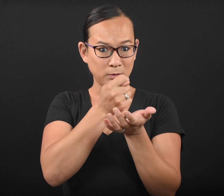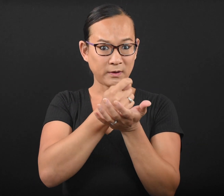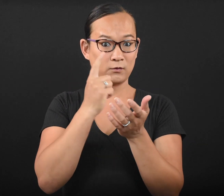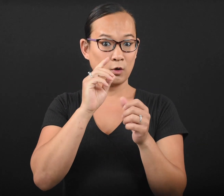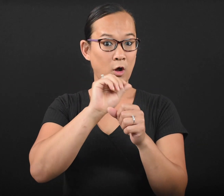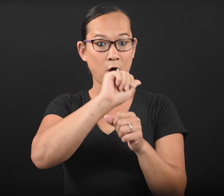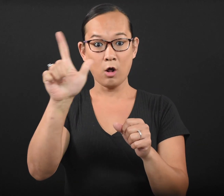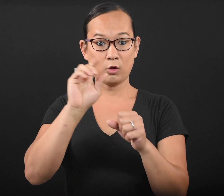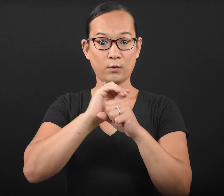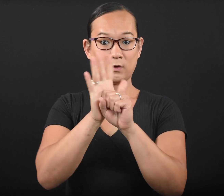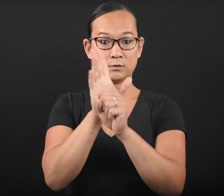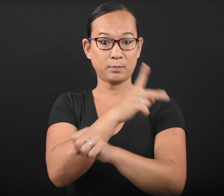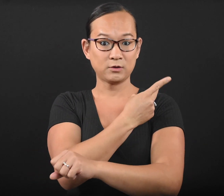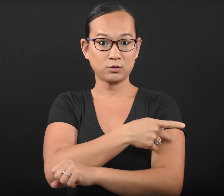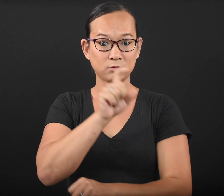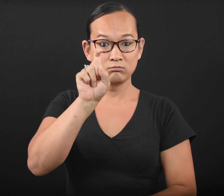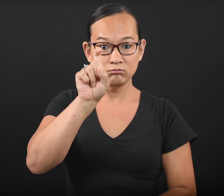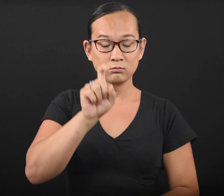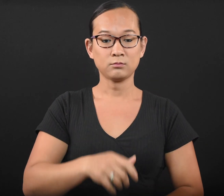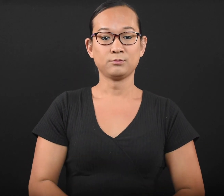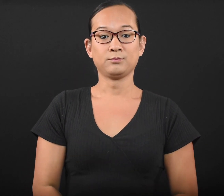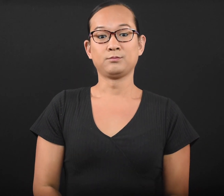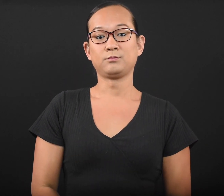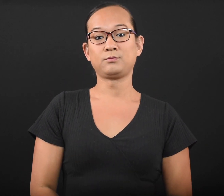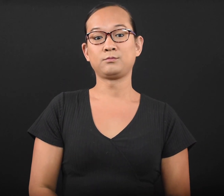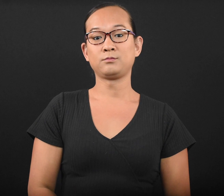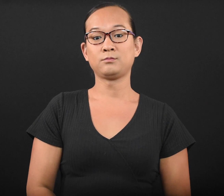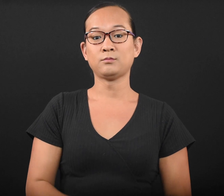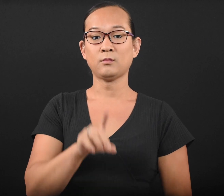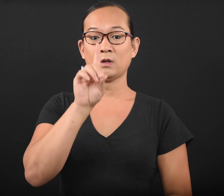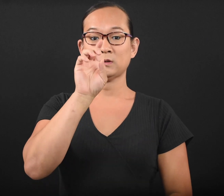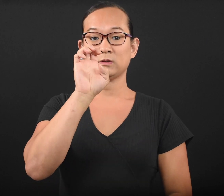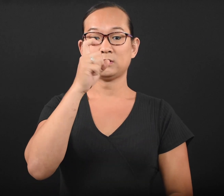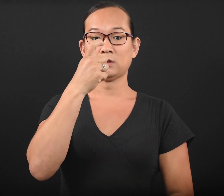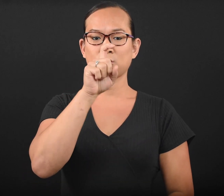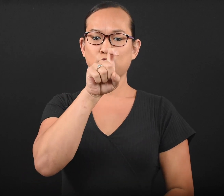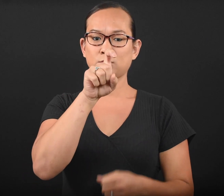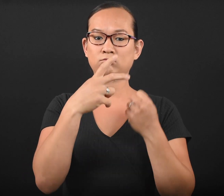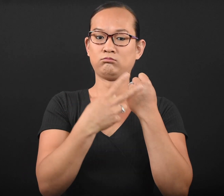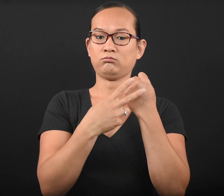COVID-19 patients? Dexamethasone should